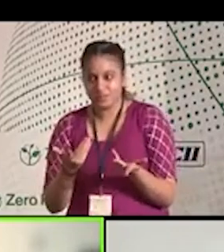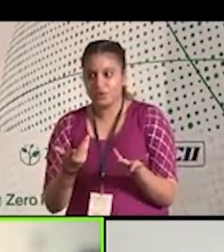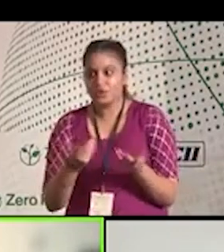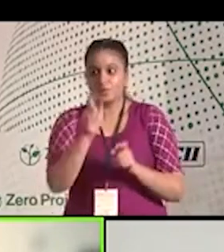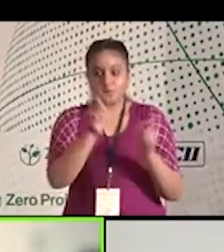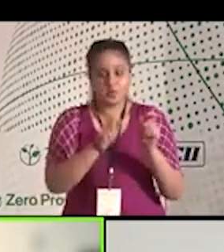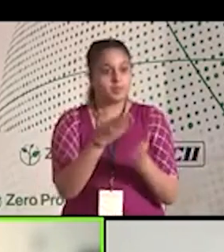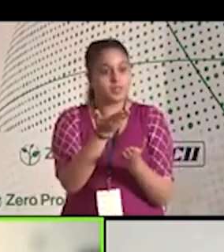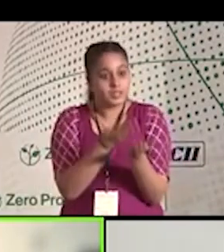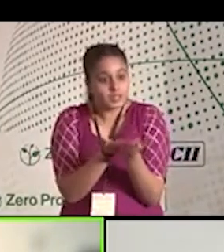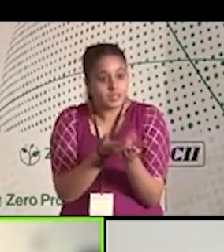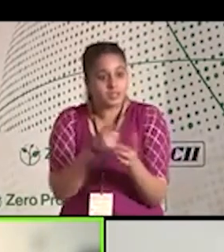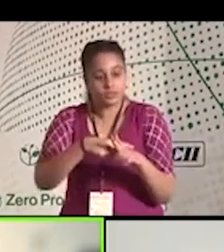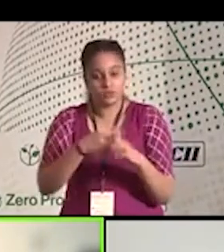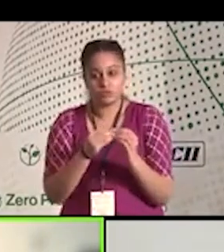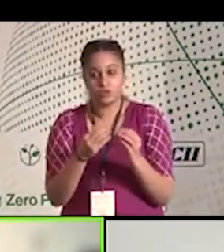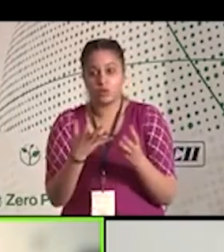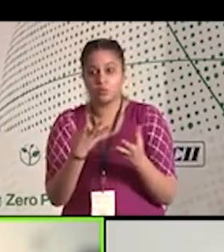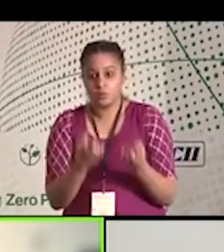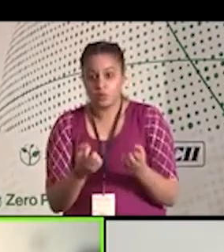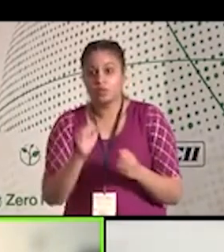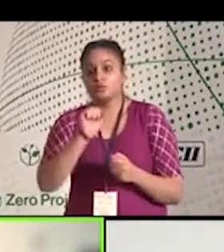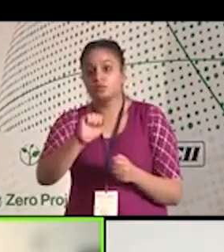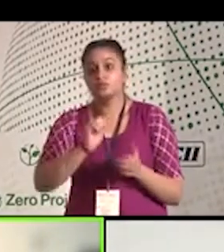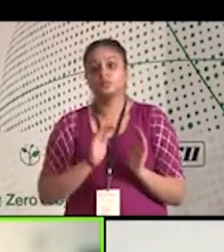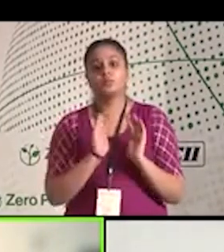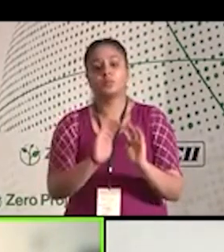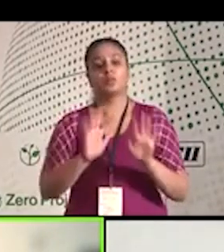and with the support by the resource members, were essentially the